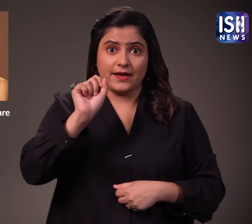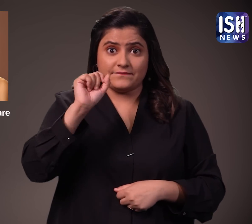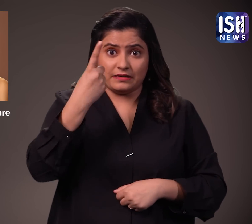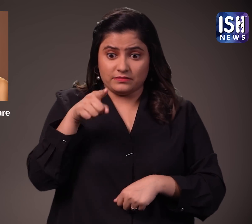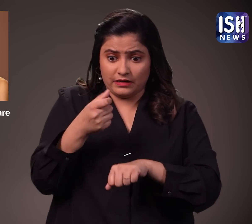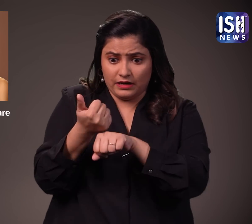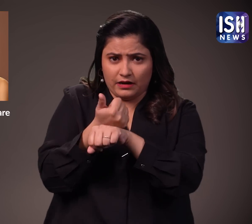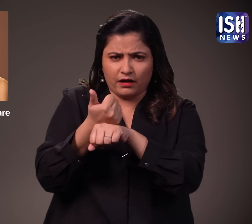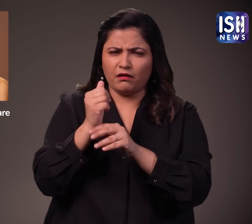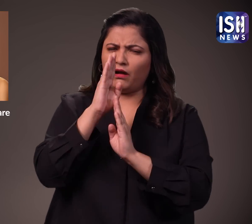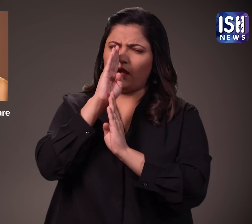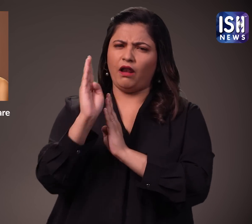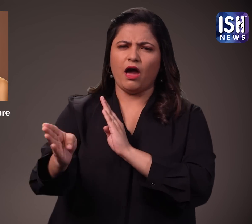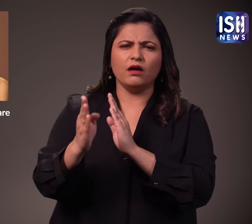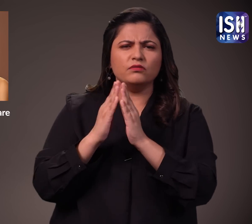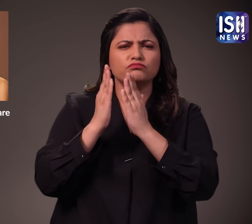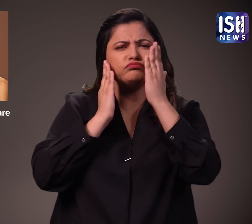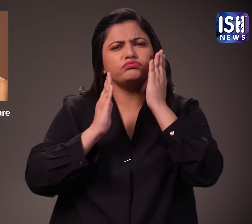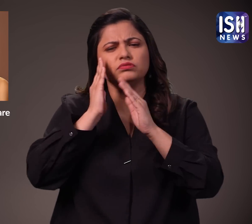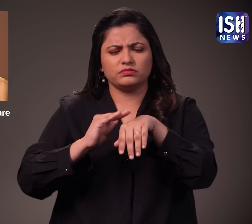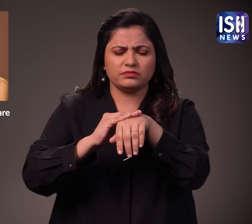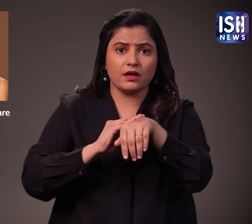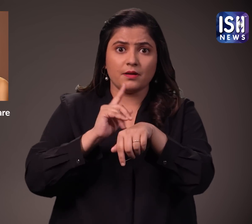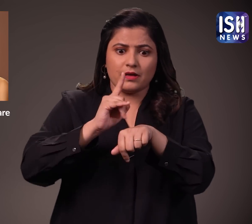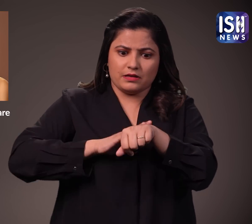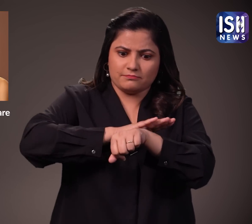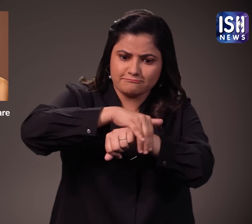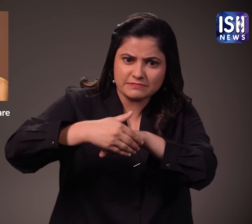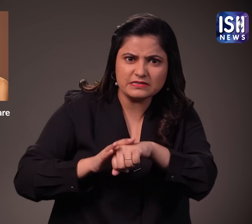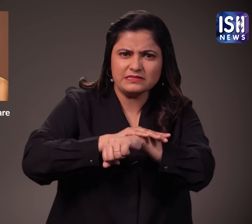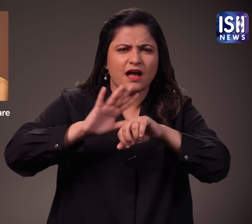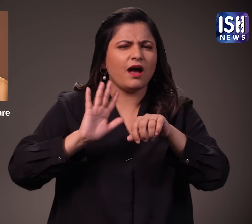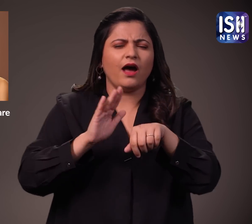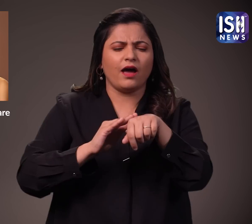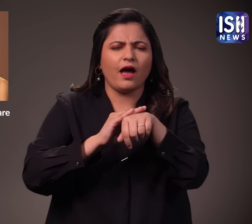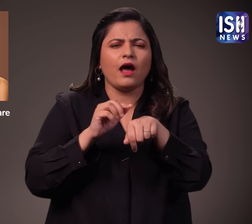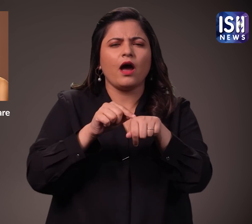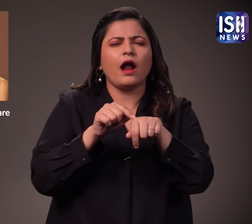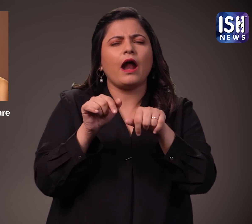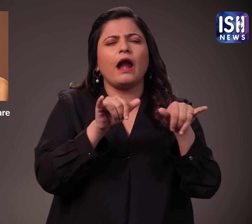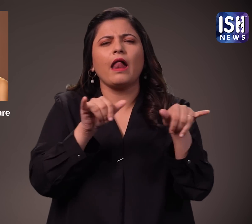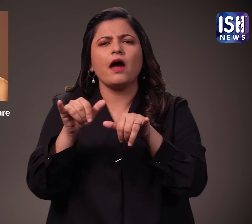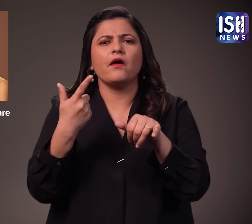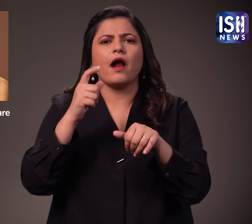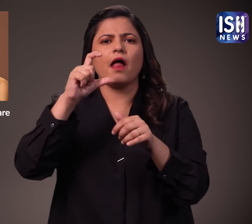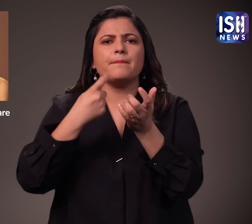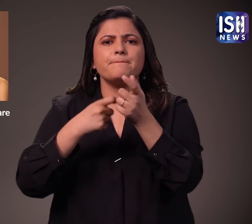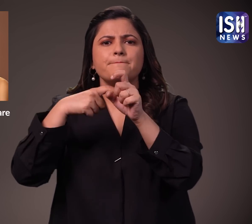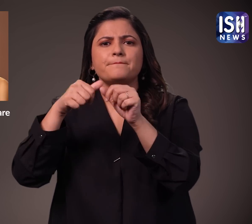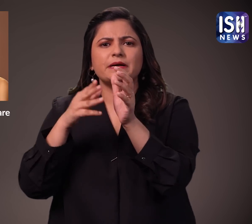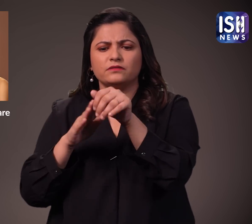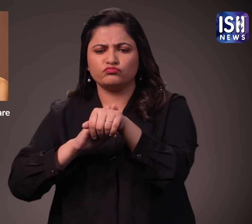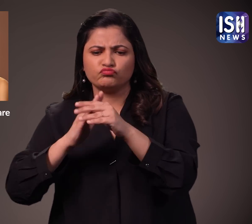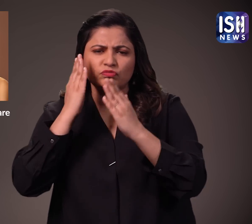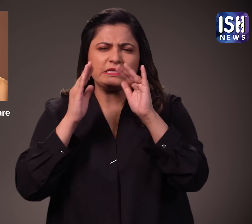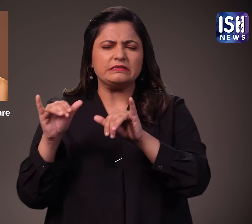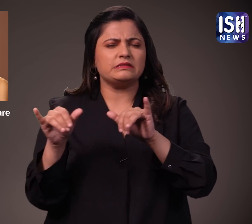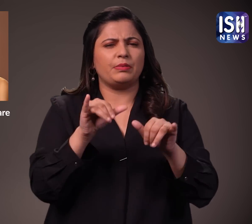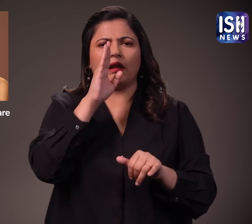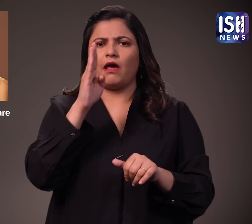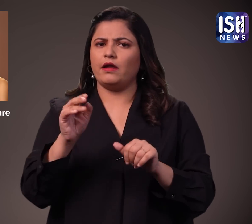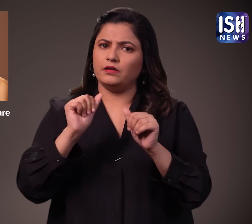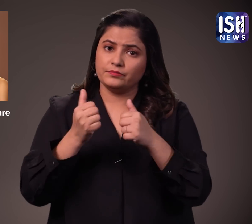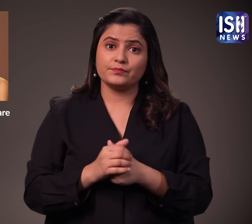1. Apply directly: Take a small amount of ghee and massage it gently like a cream all over your face and body.